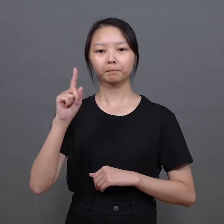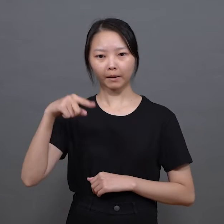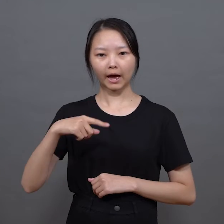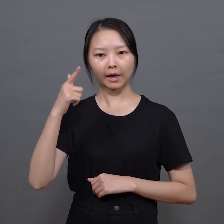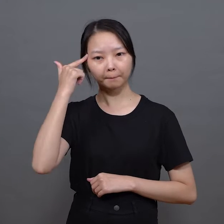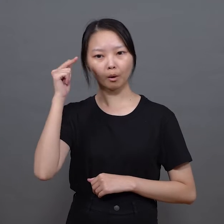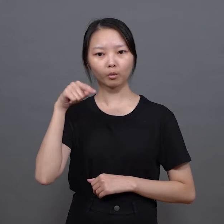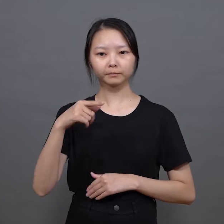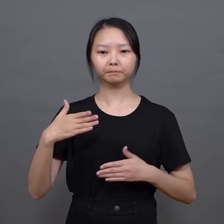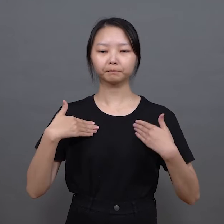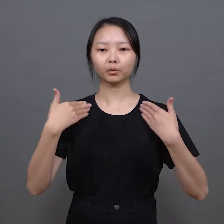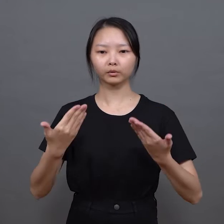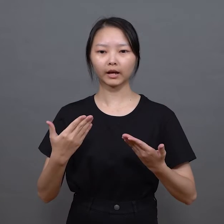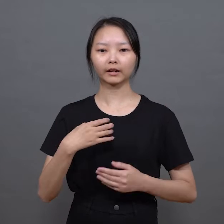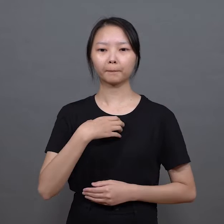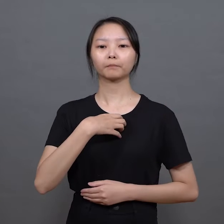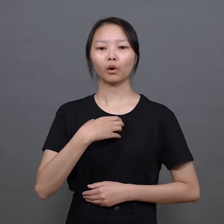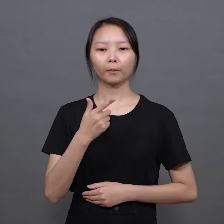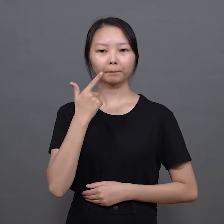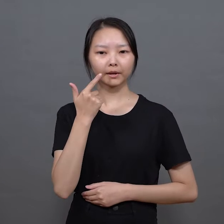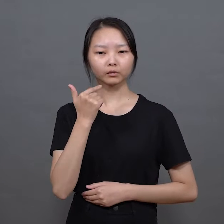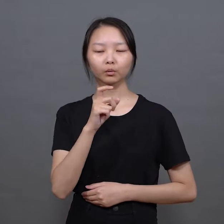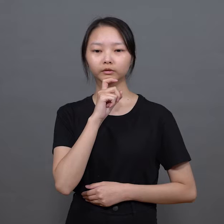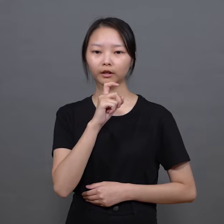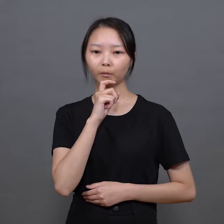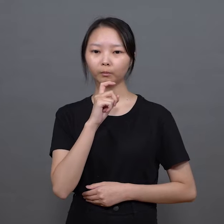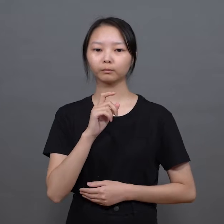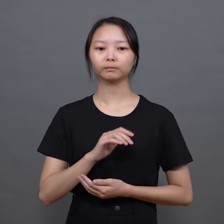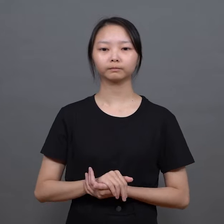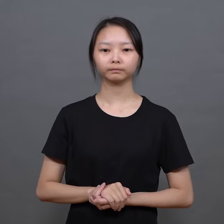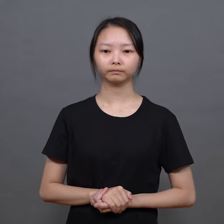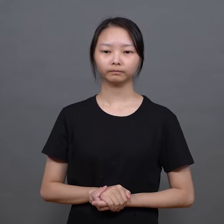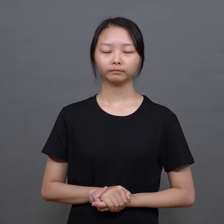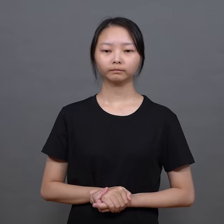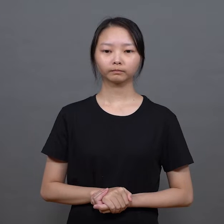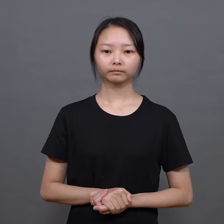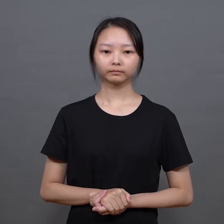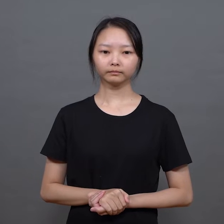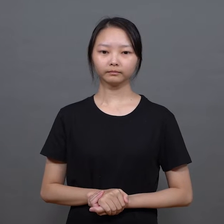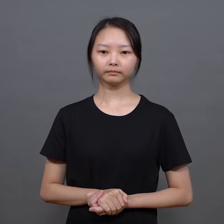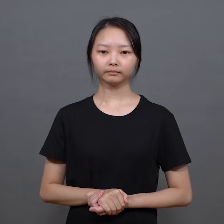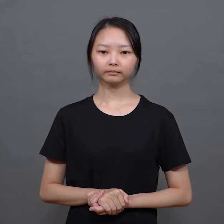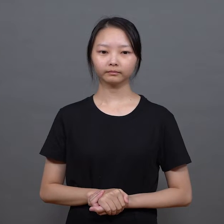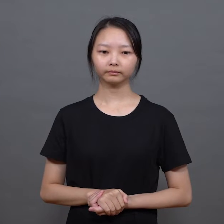I wanted to have an expression or a feeling or a flavour